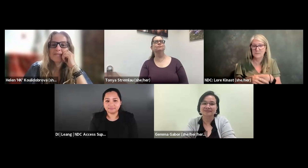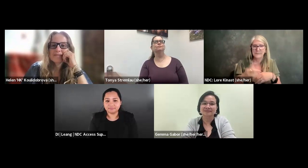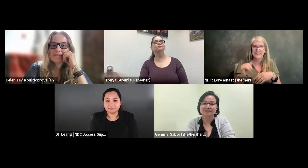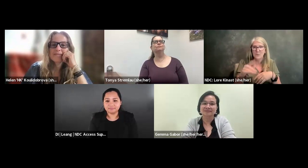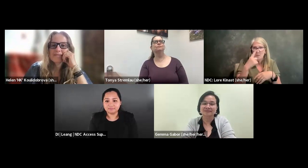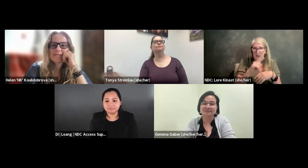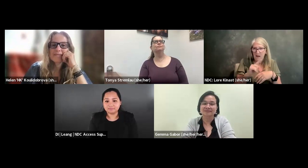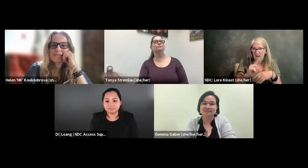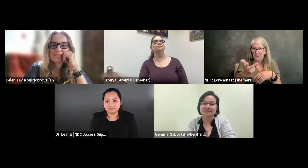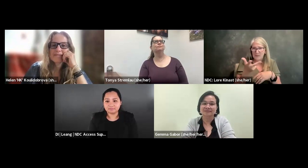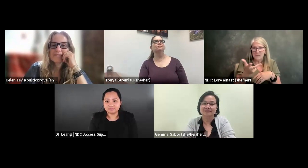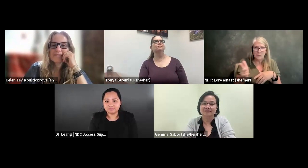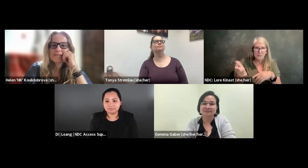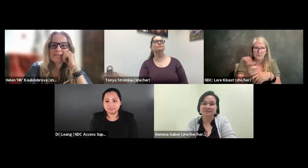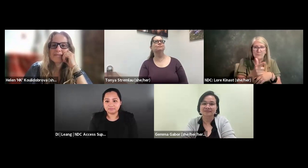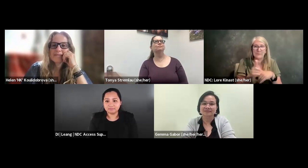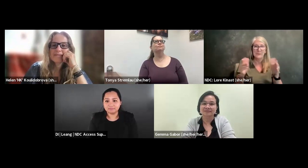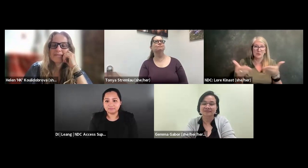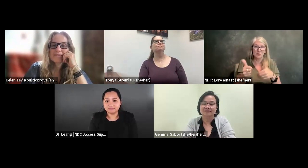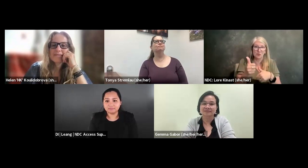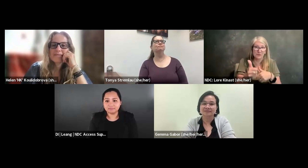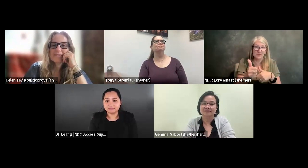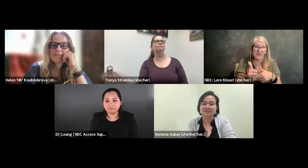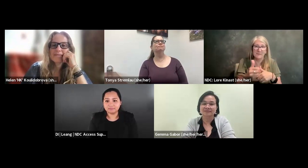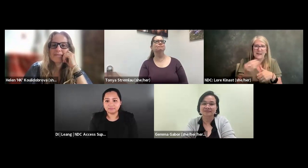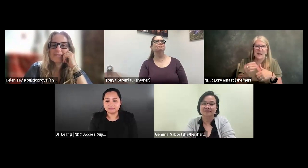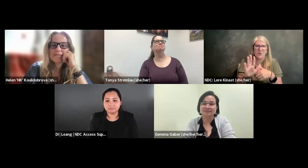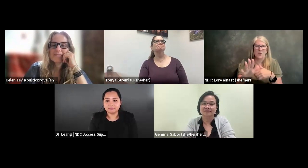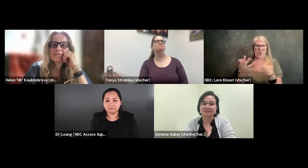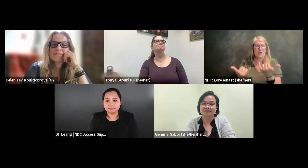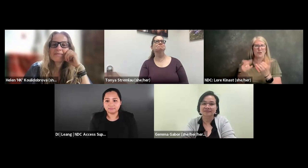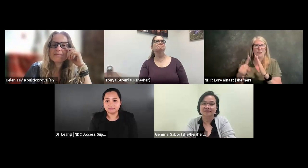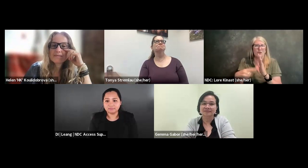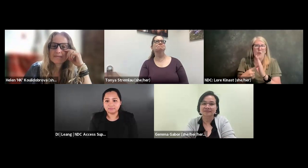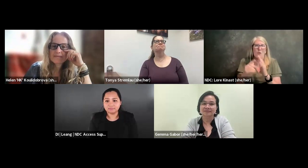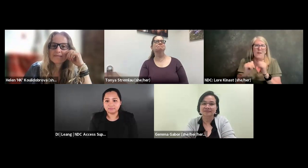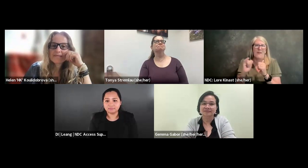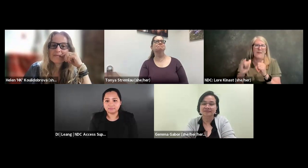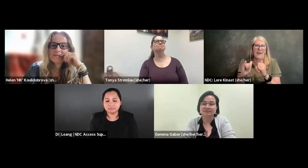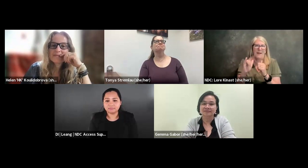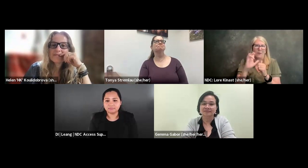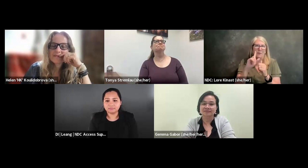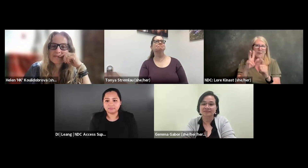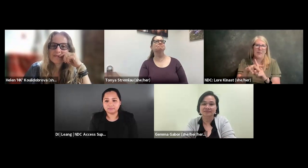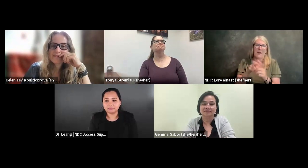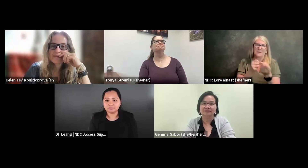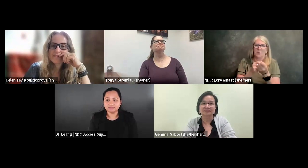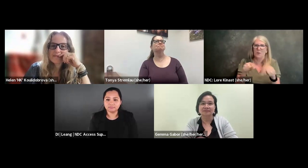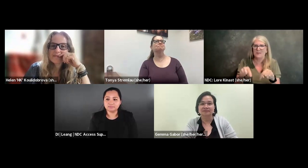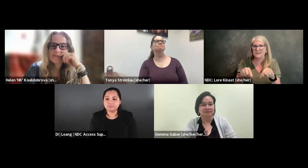support deaf English learners. So if you don't mind, take a quick moment to introduce yourself and your current role